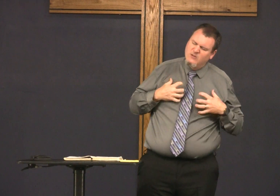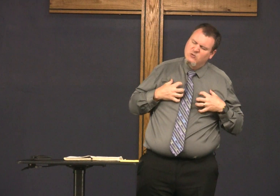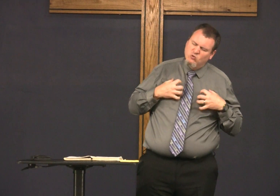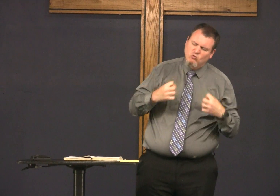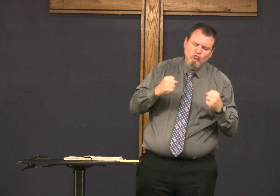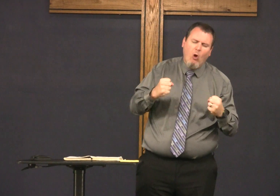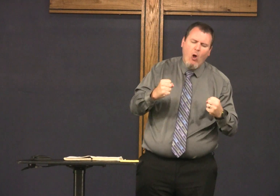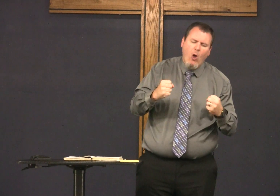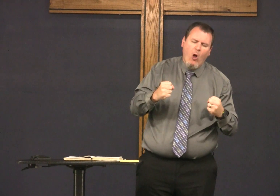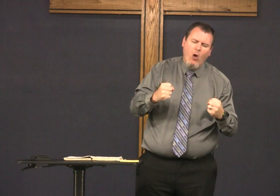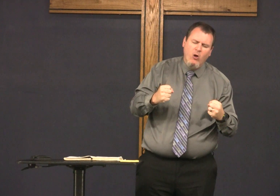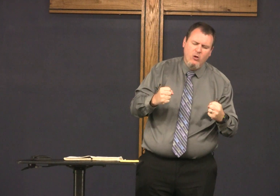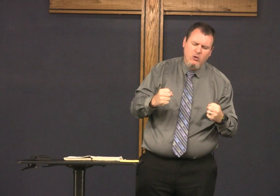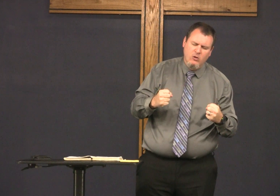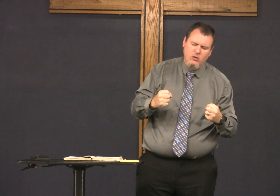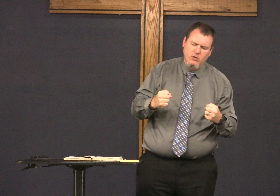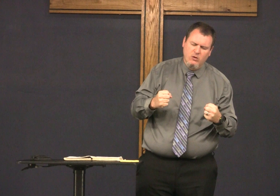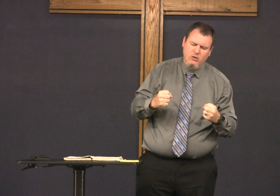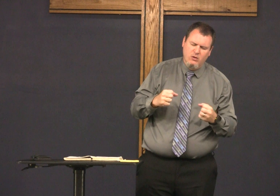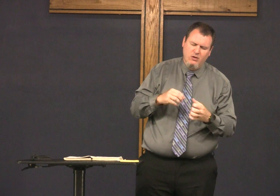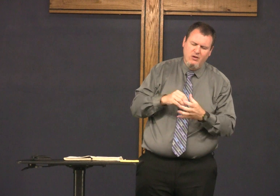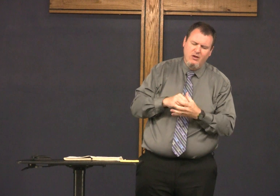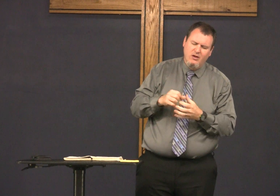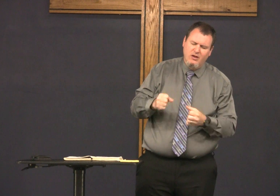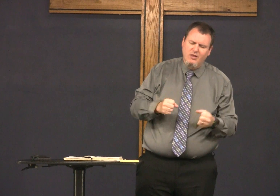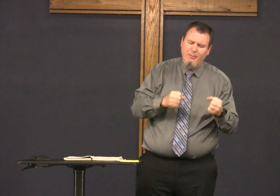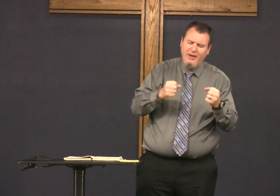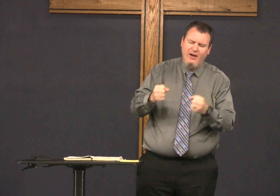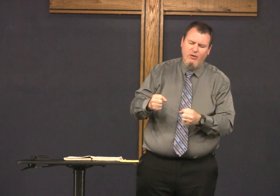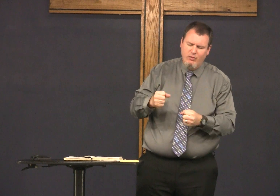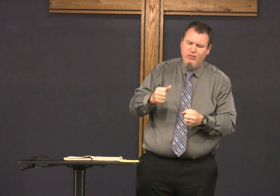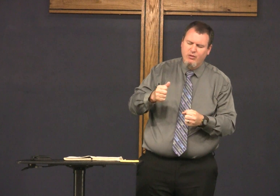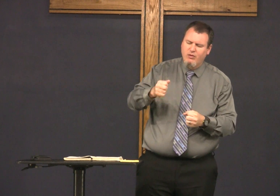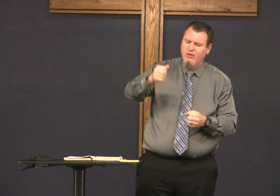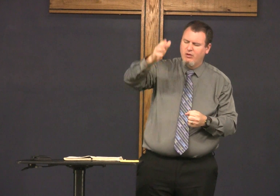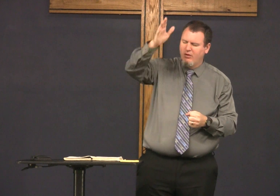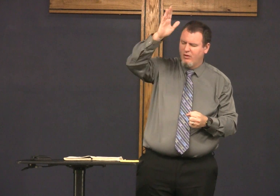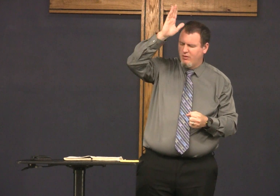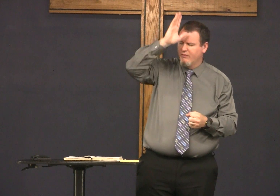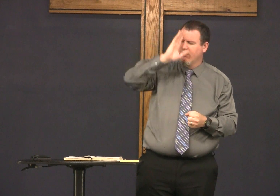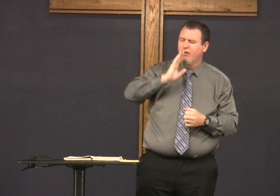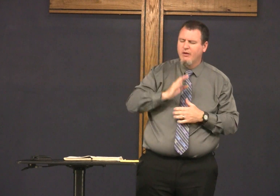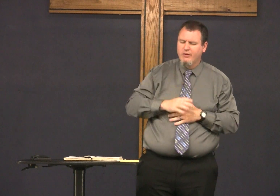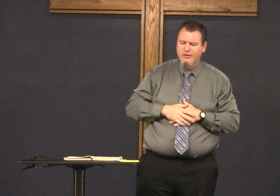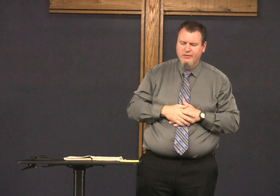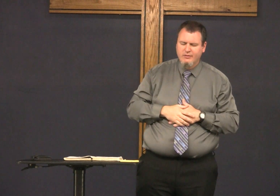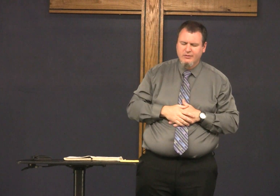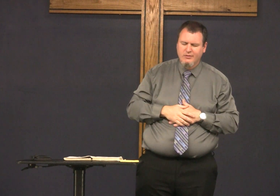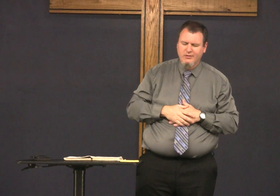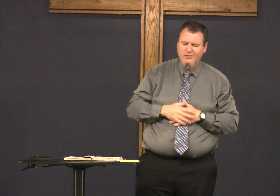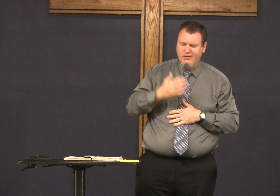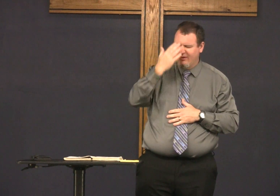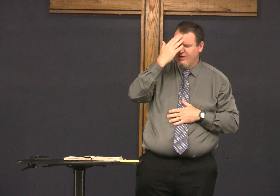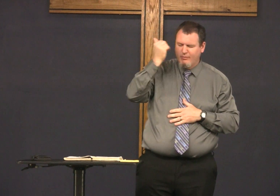may we feel confident bold strong because the power of God is with us